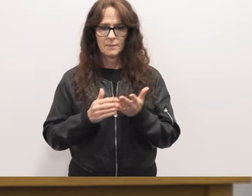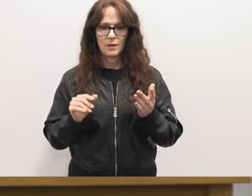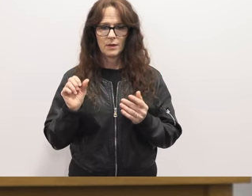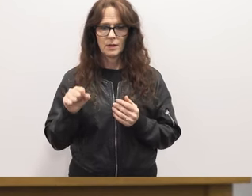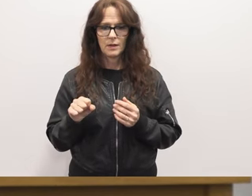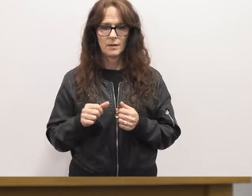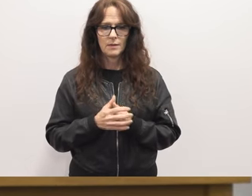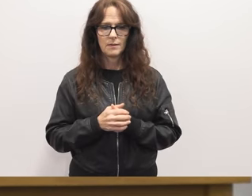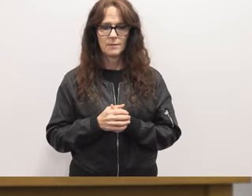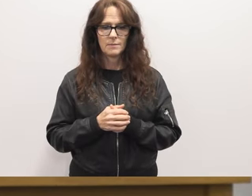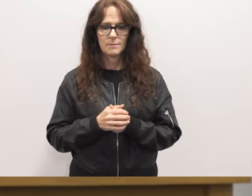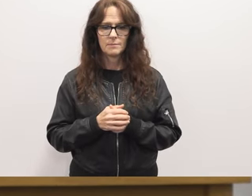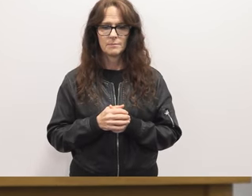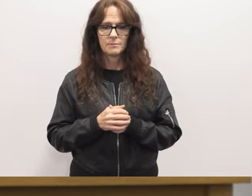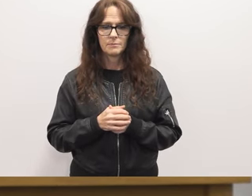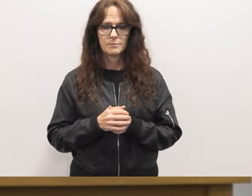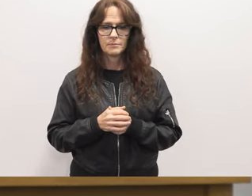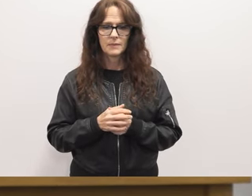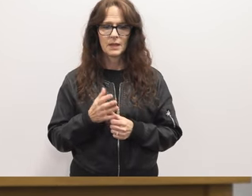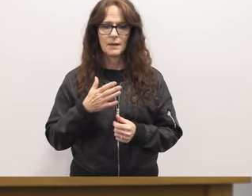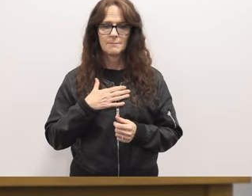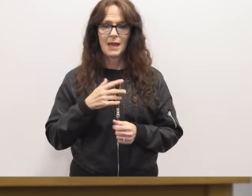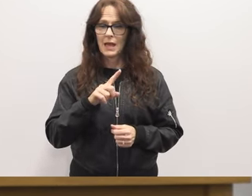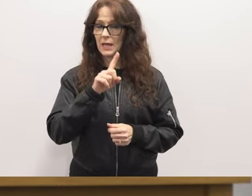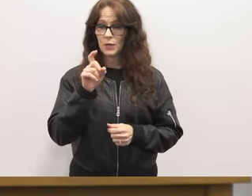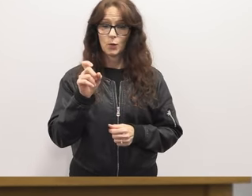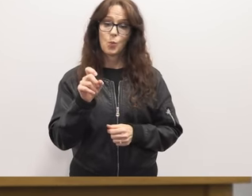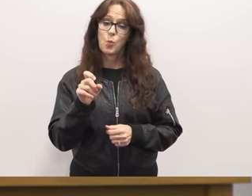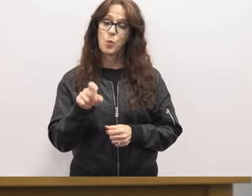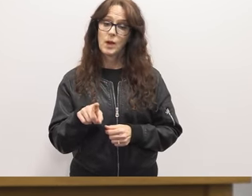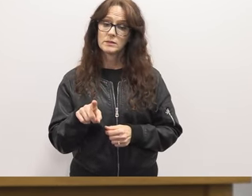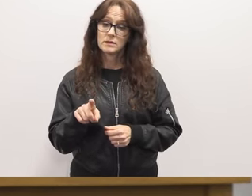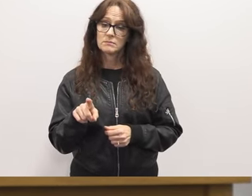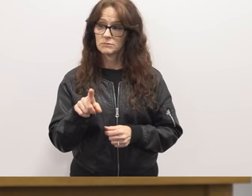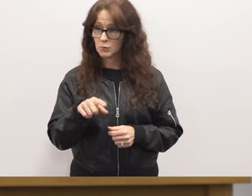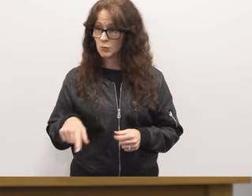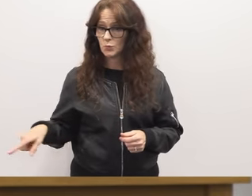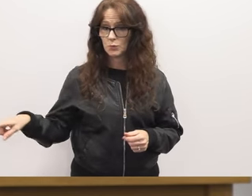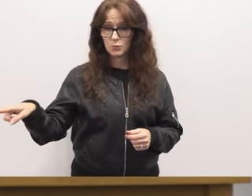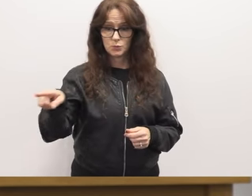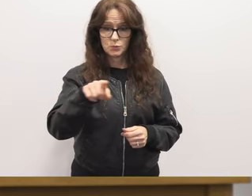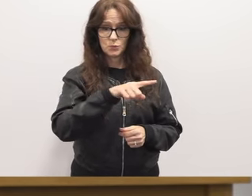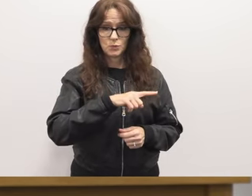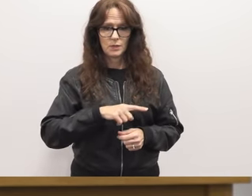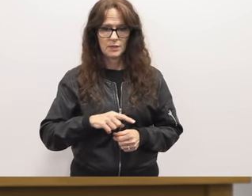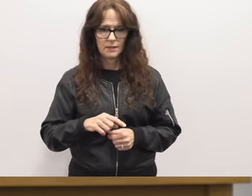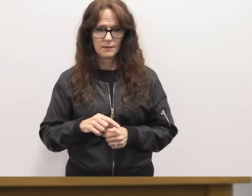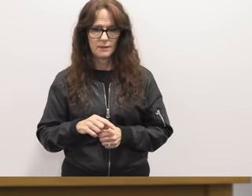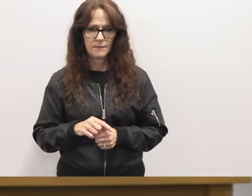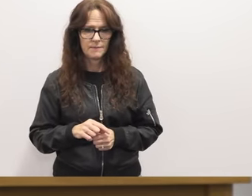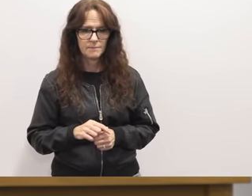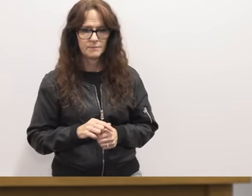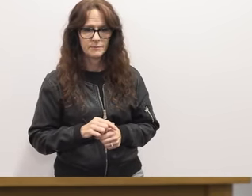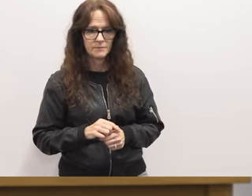I guess my question to my colleagues who are inclined to one, three, and five,